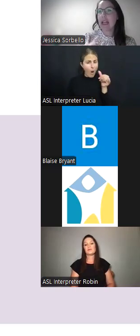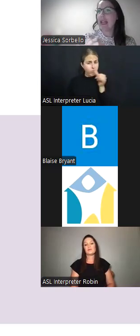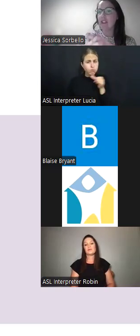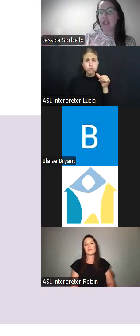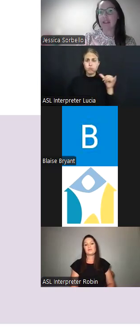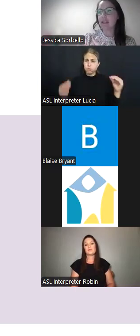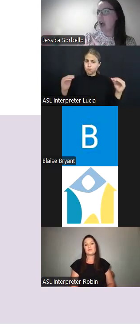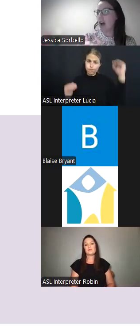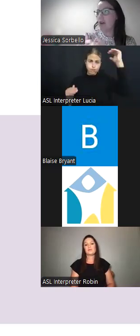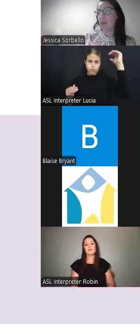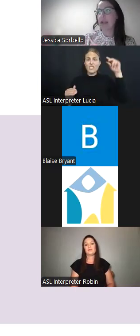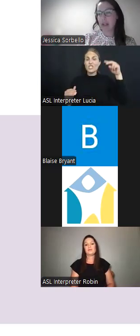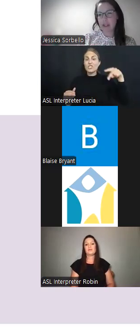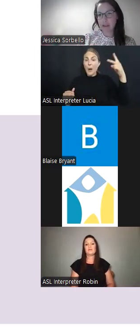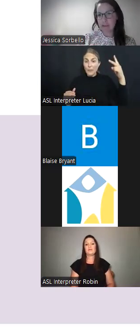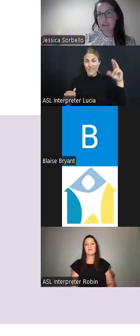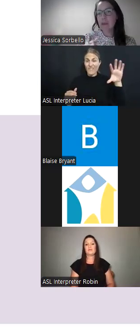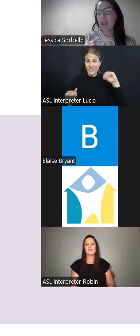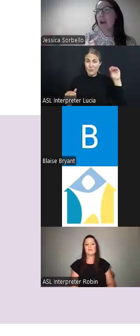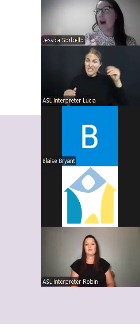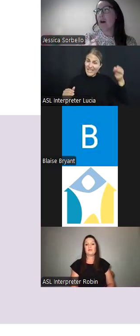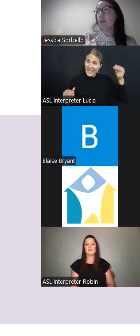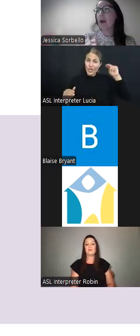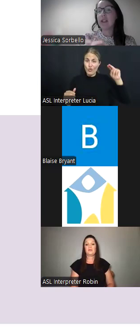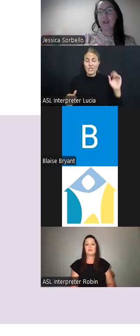certainly played a part in that, but it is not the only